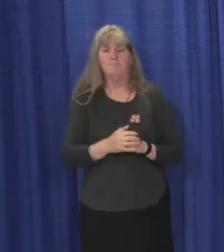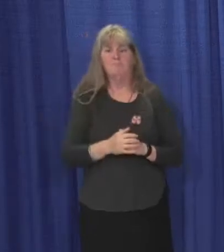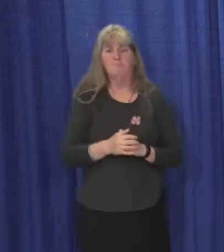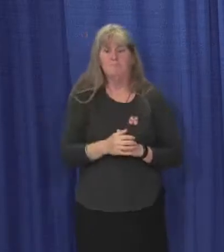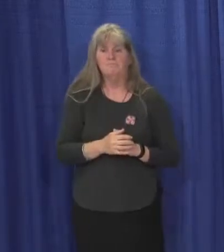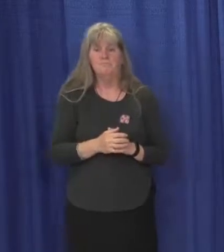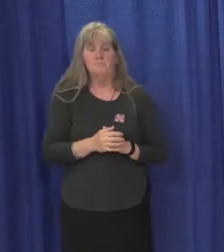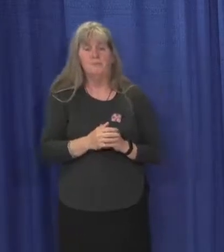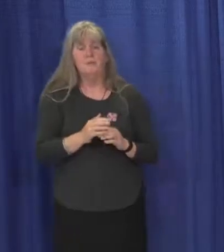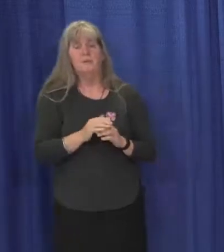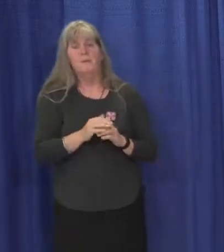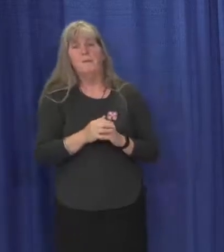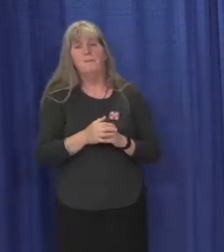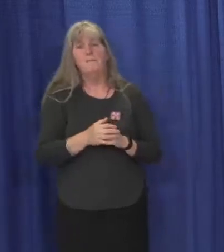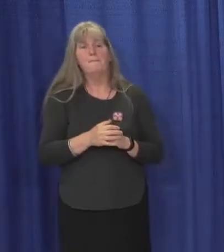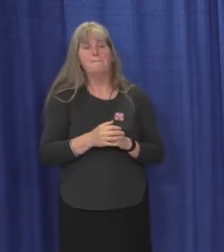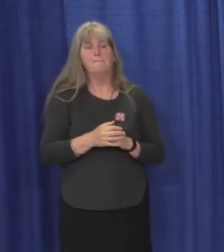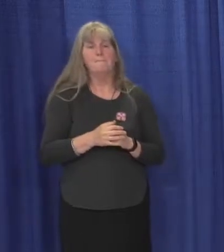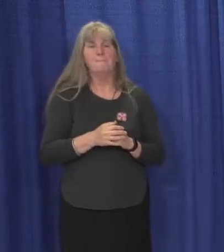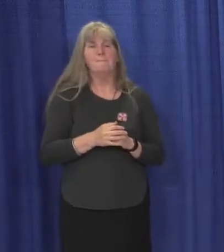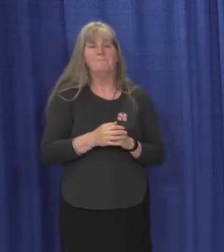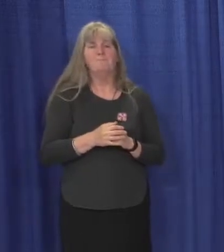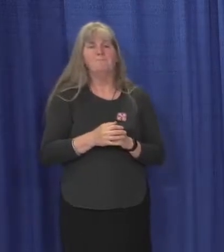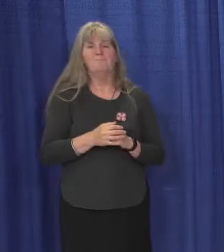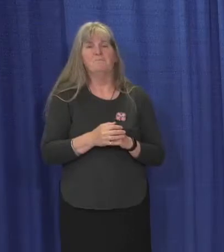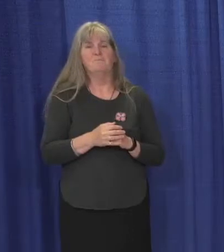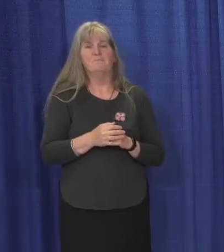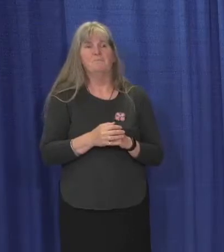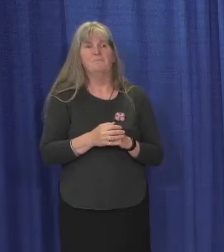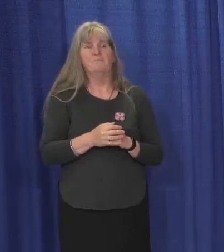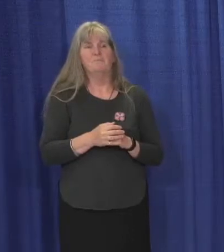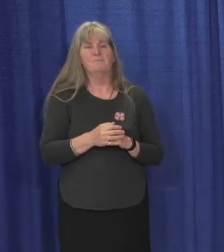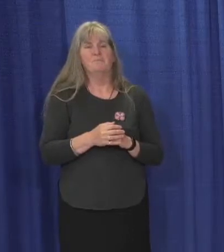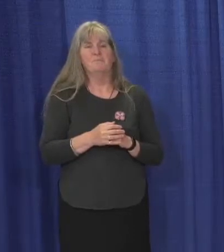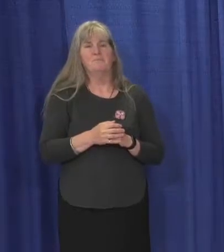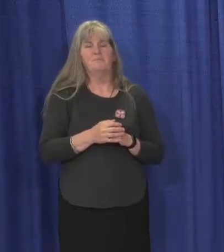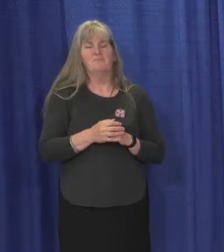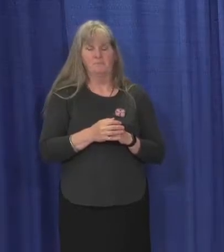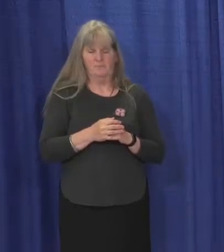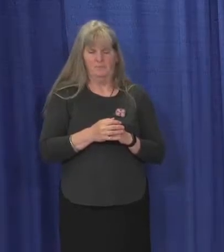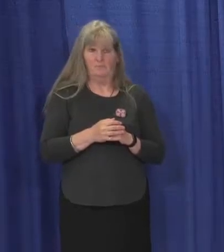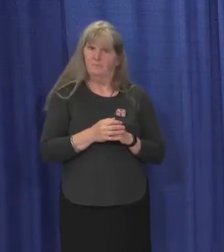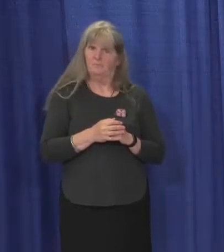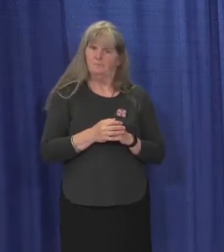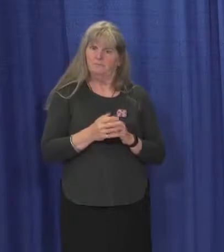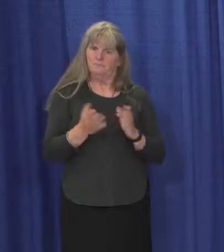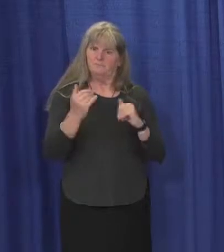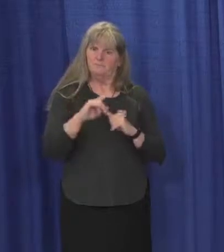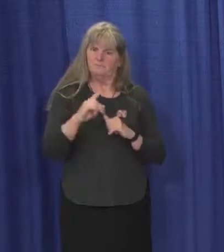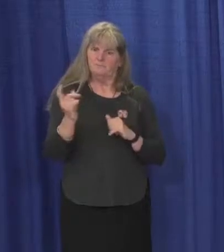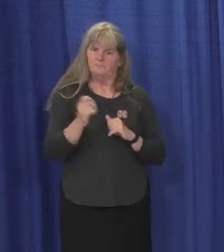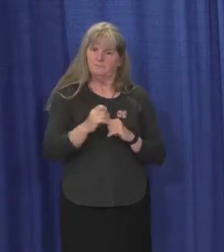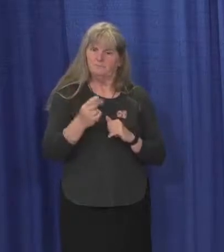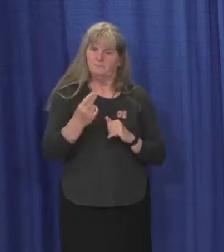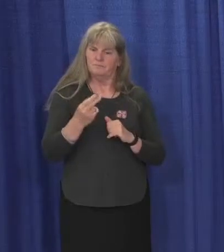managed.